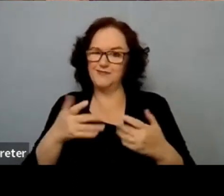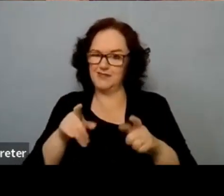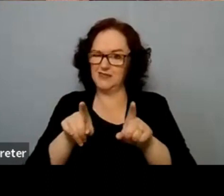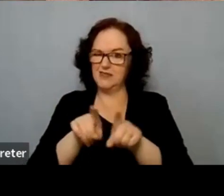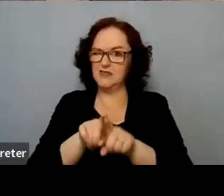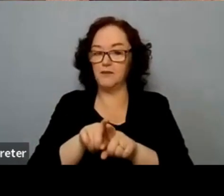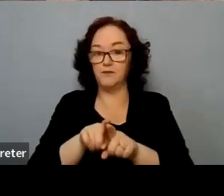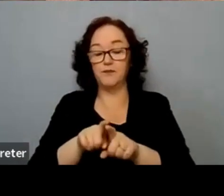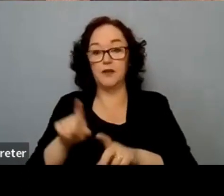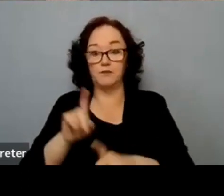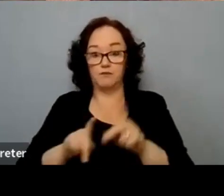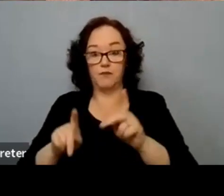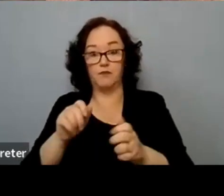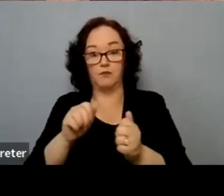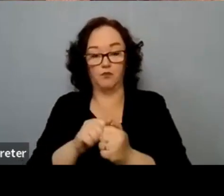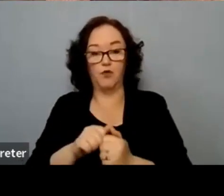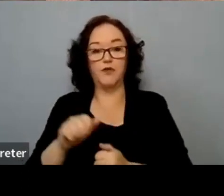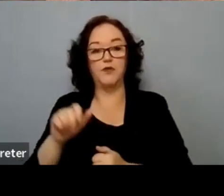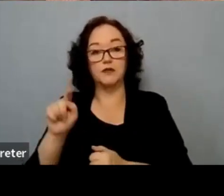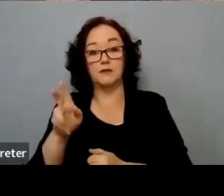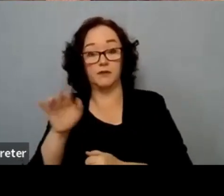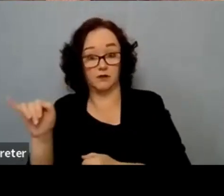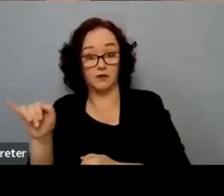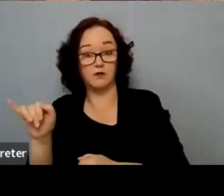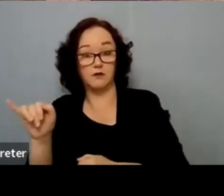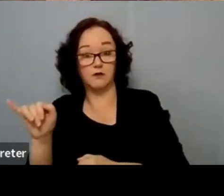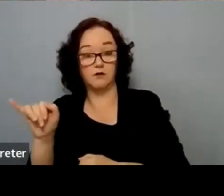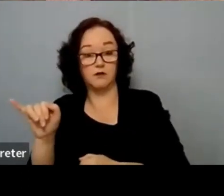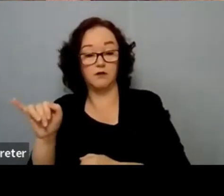traumatic brain injury. And so it is a population of people